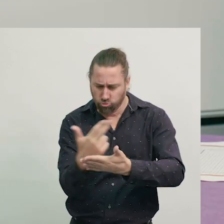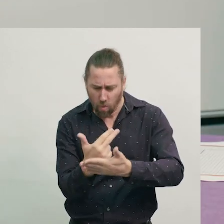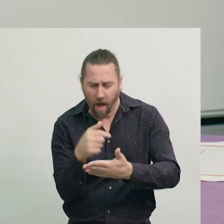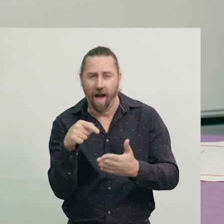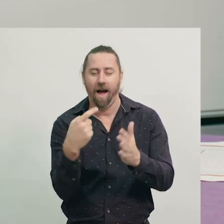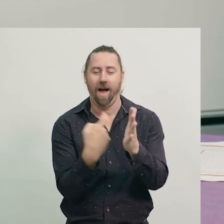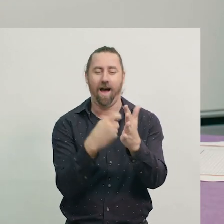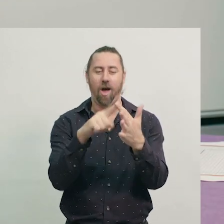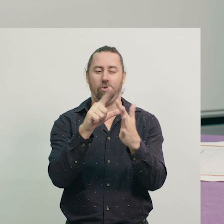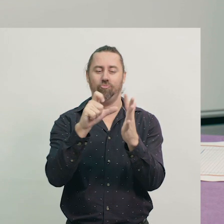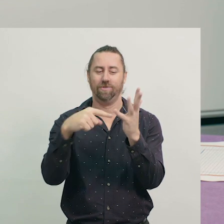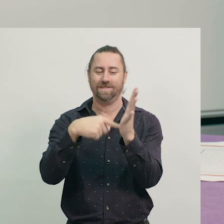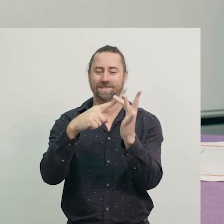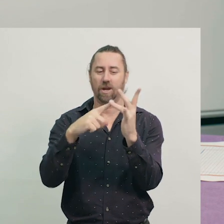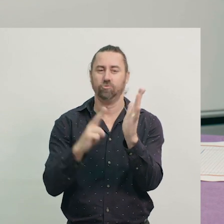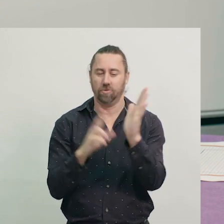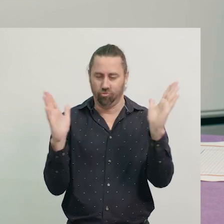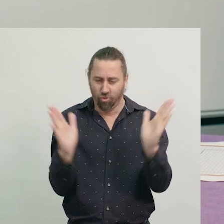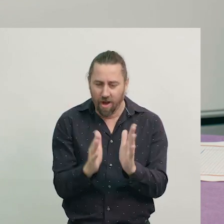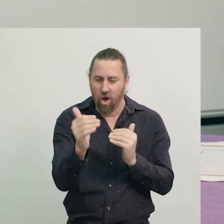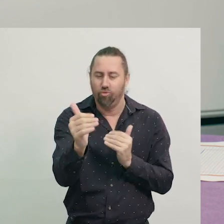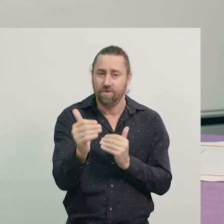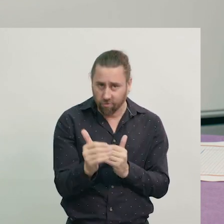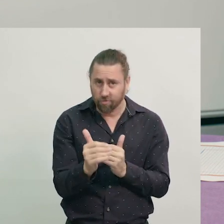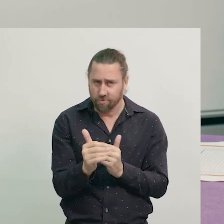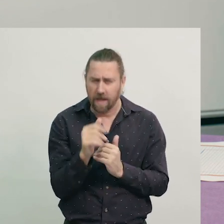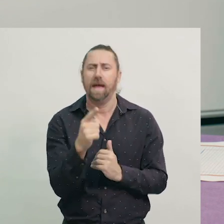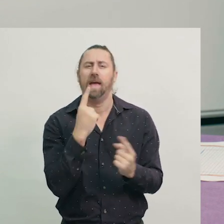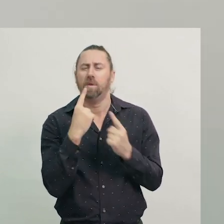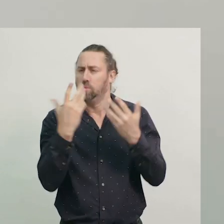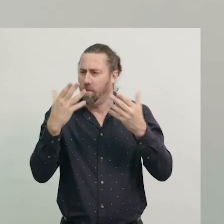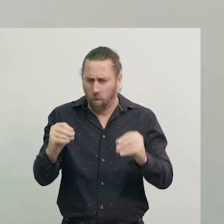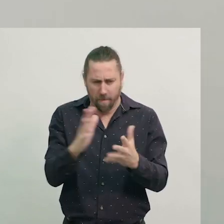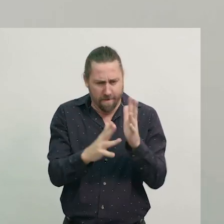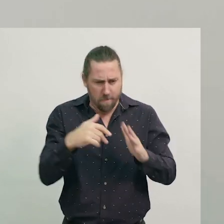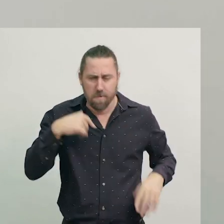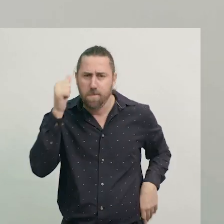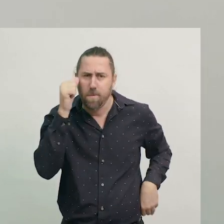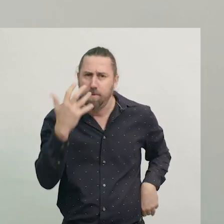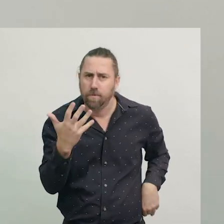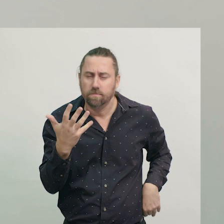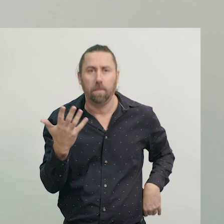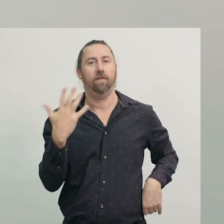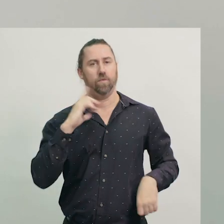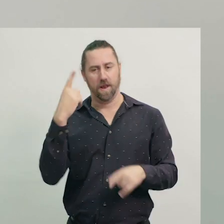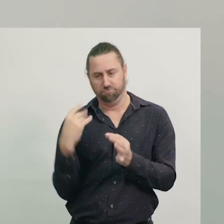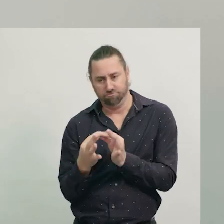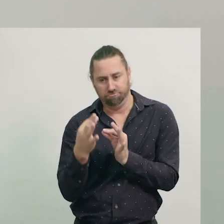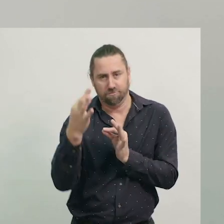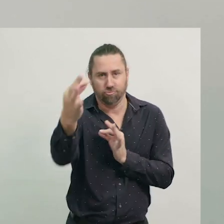What information do we need to gather and where will we get this information from? We’ll need to know the length and the width of my bedroom.